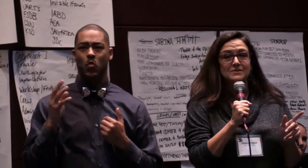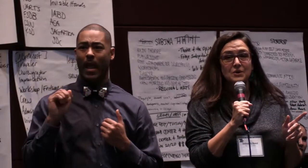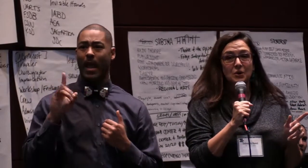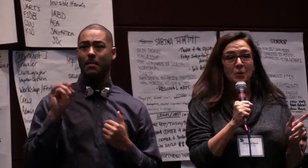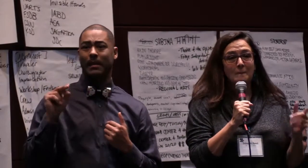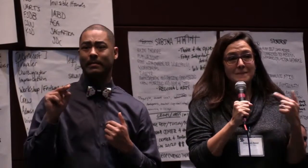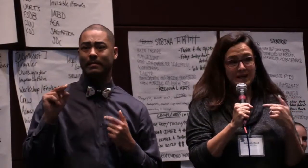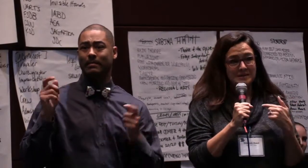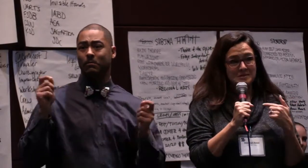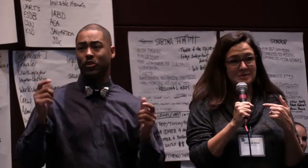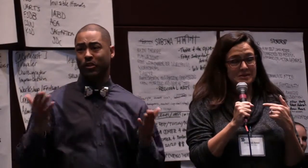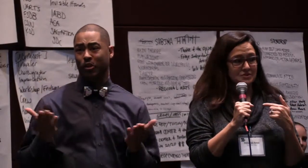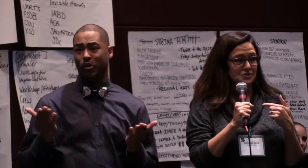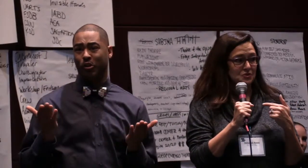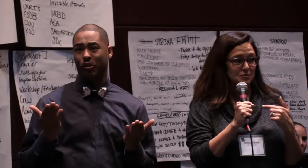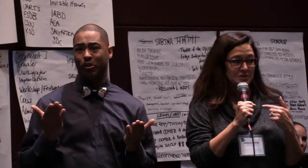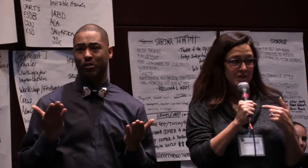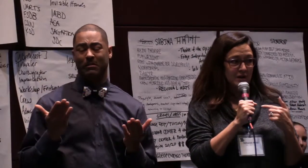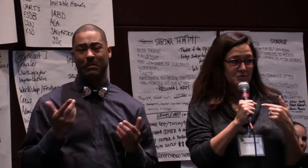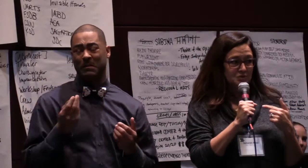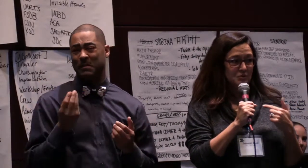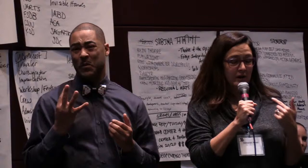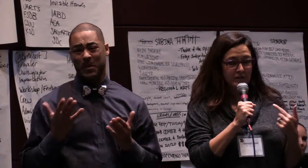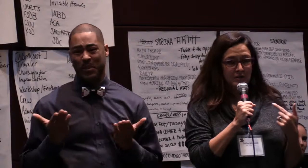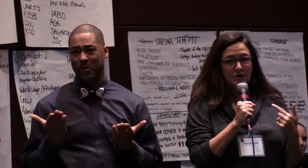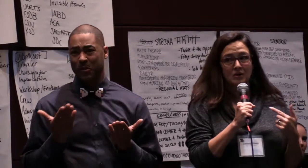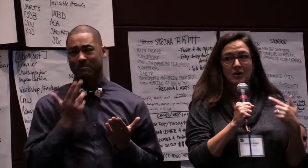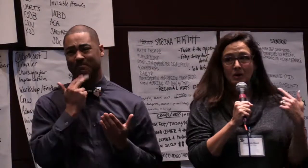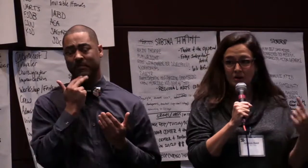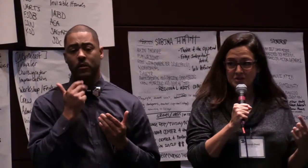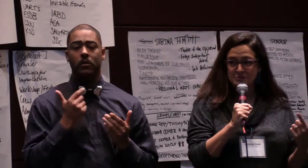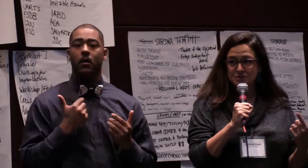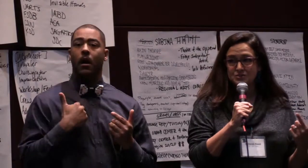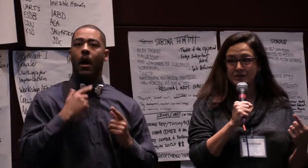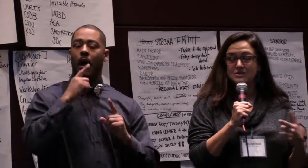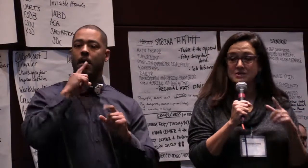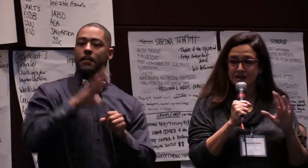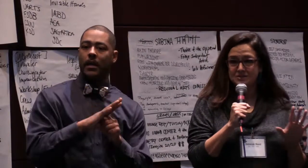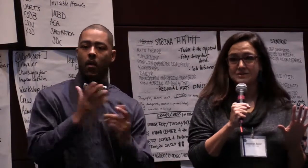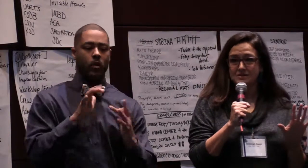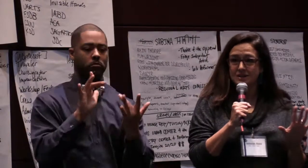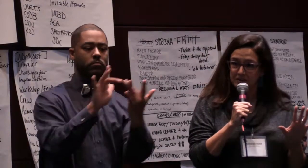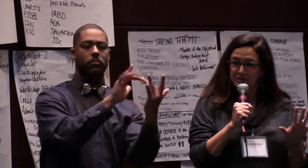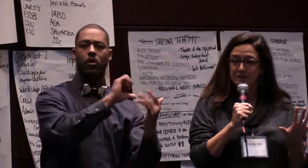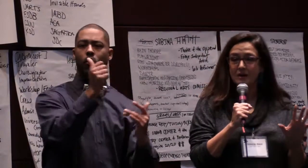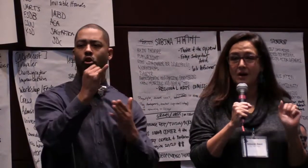so my commitment is to reach out to other arts administrators, not just theater,